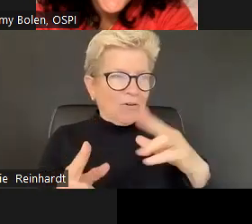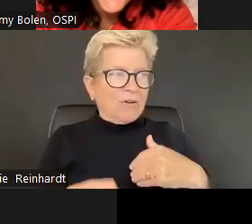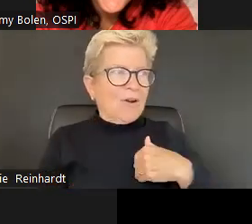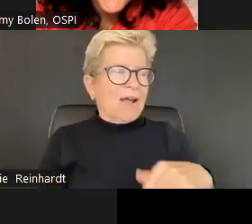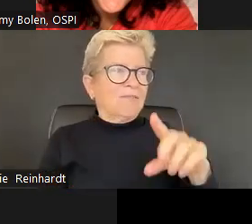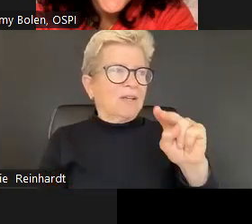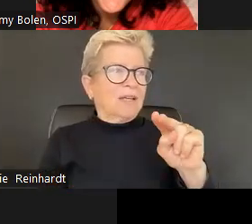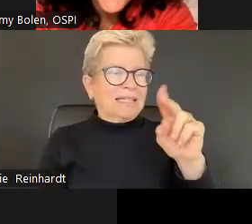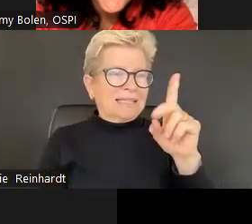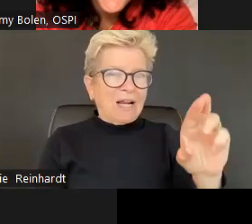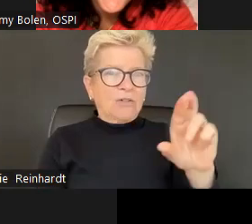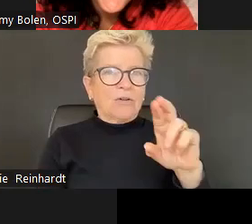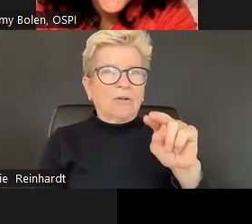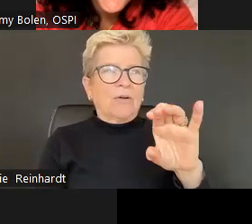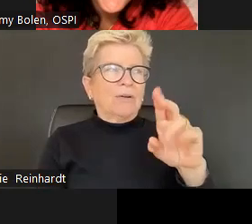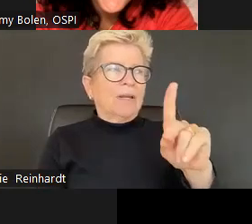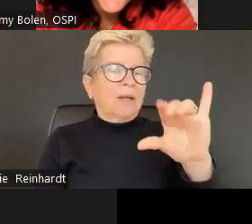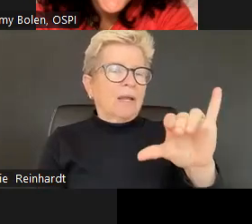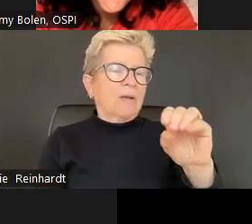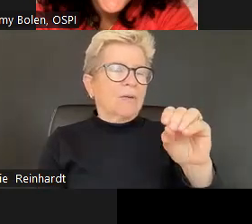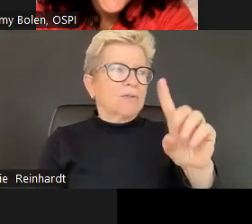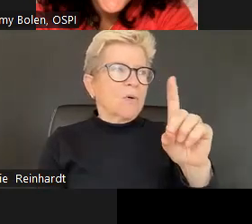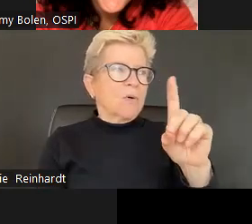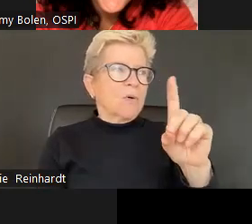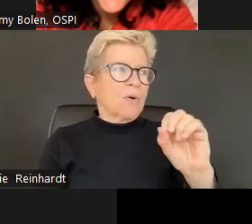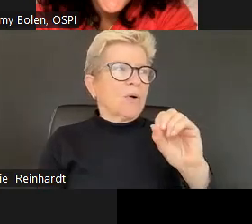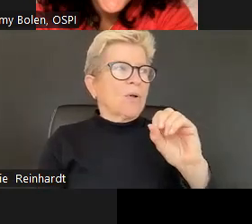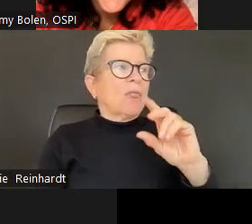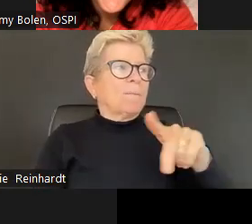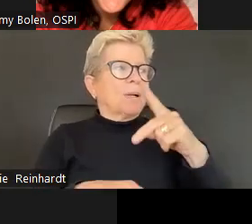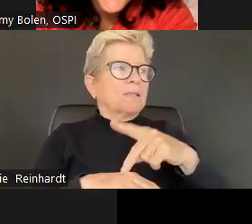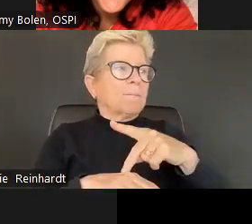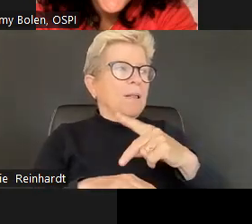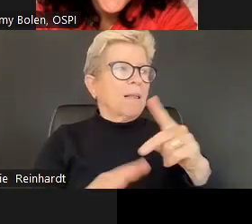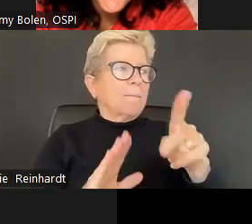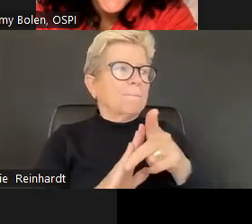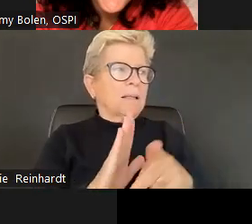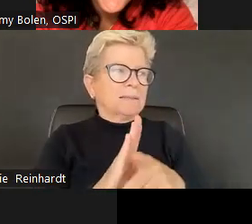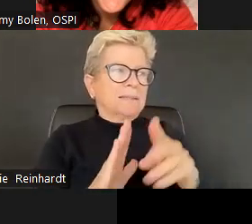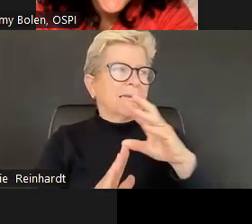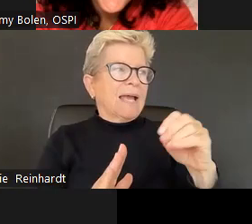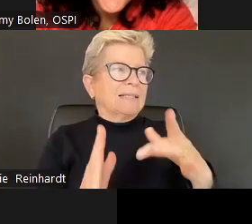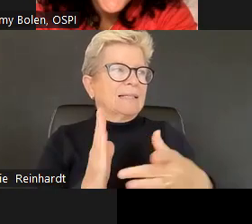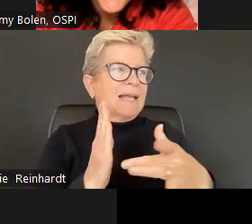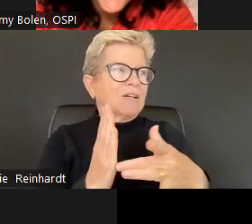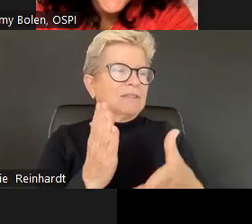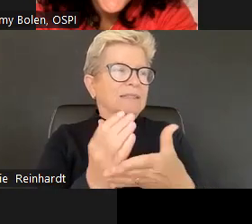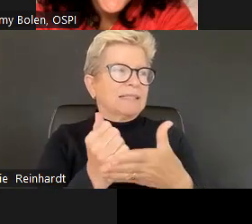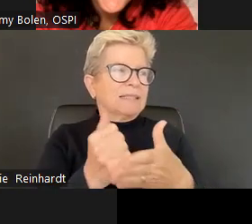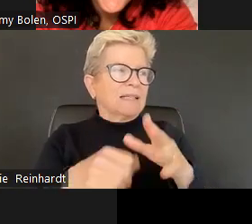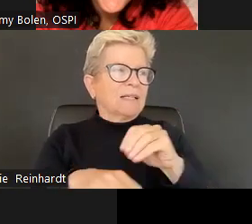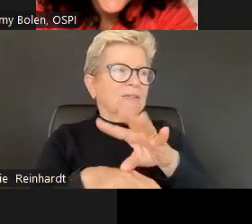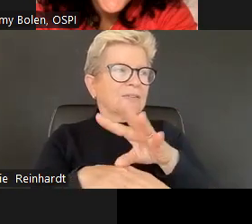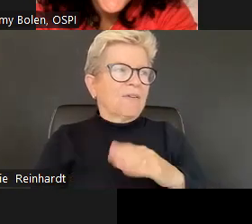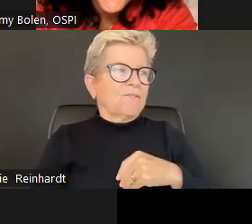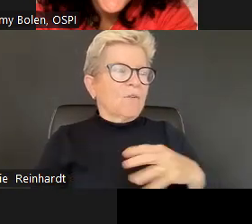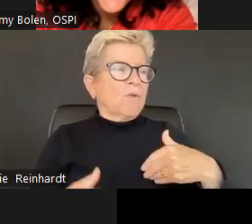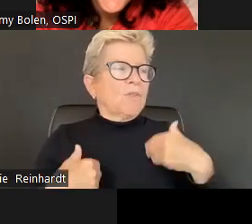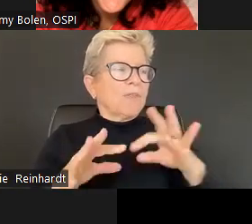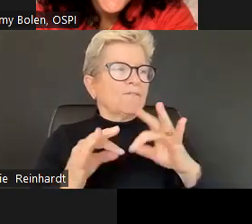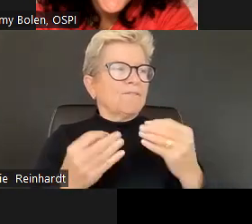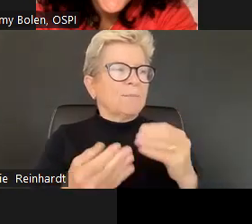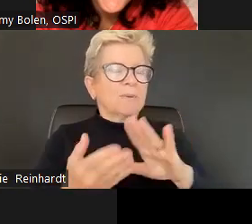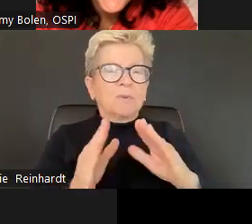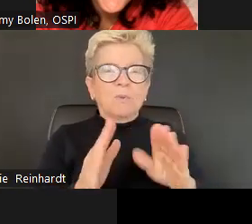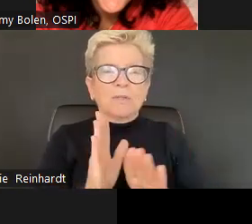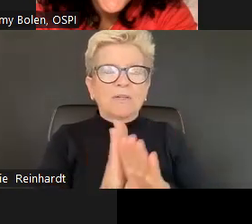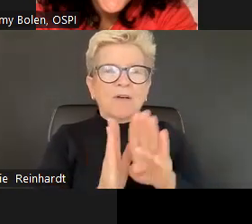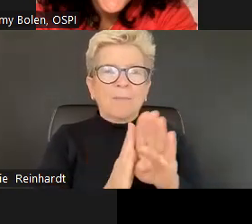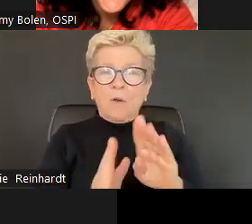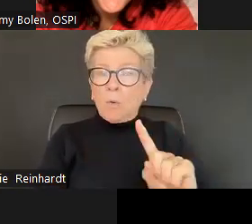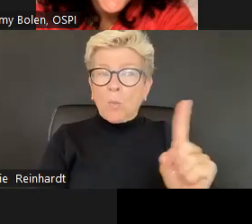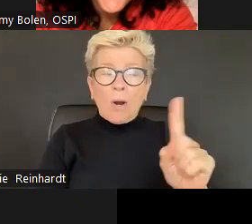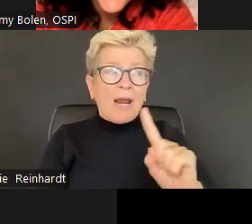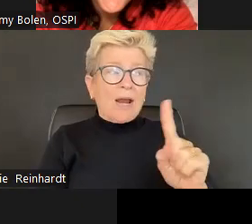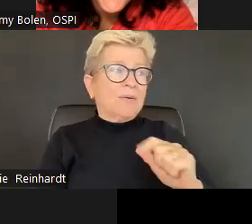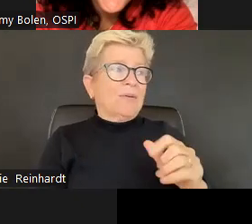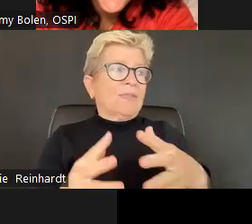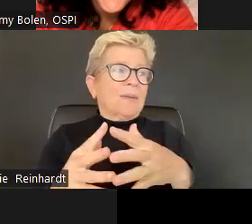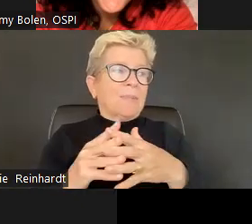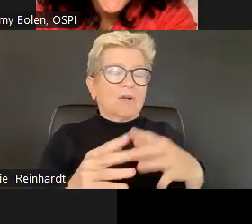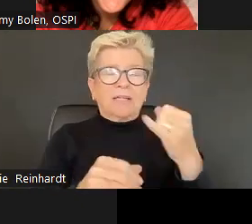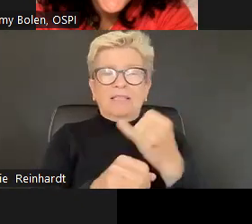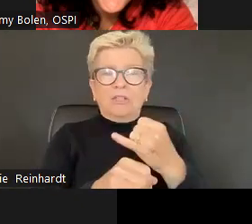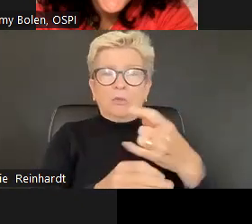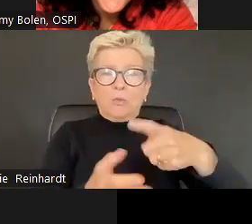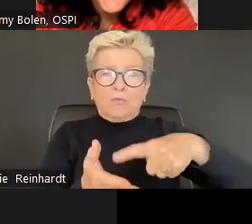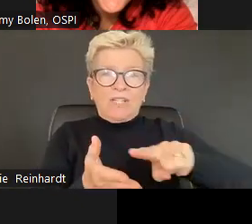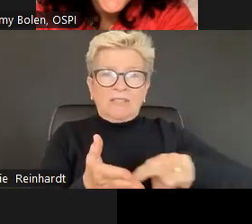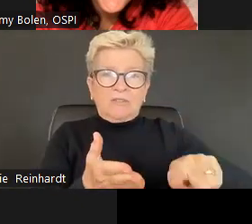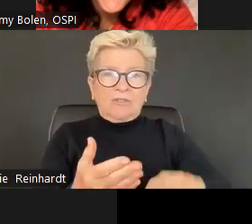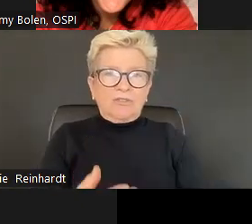as well as Sam Mintz, our School Climate Transformation grants program supervisor. And we are honored to have Dr.